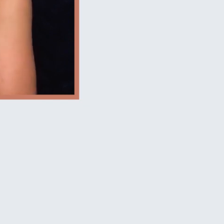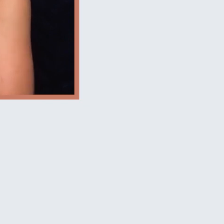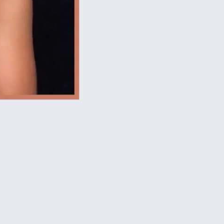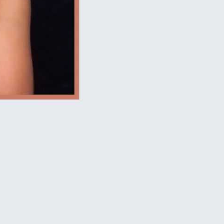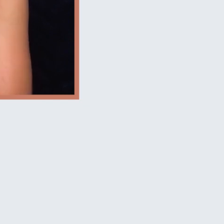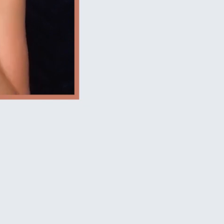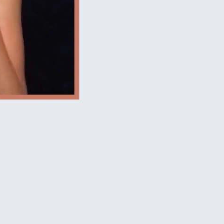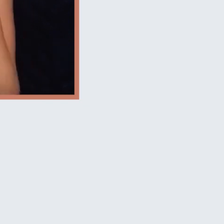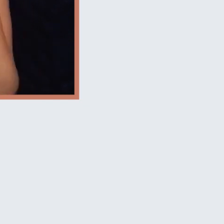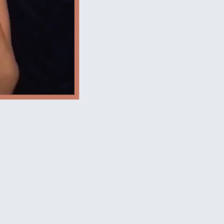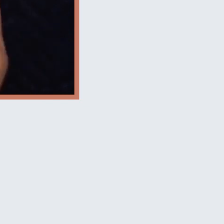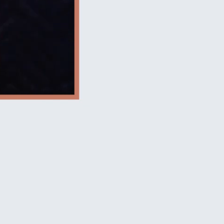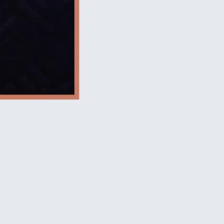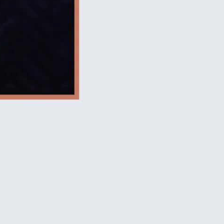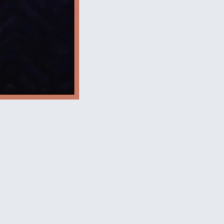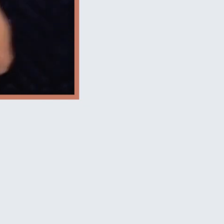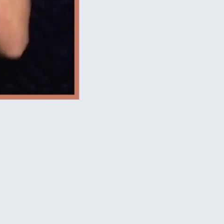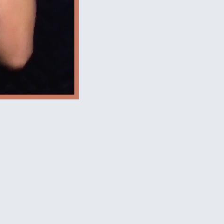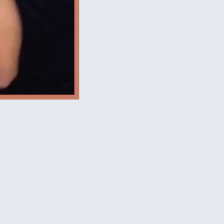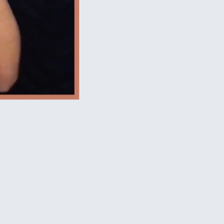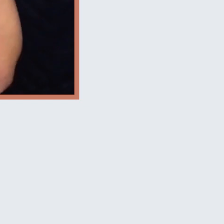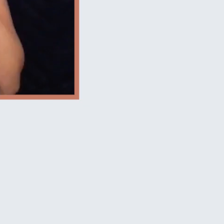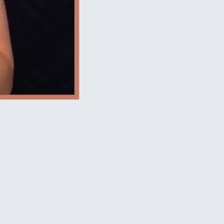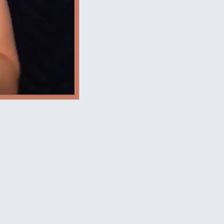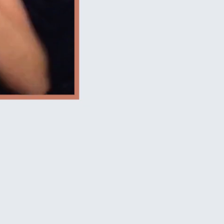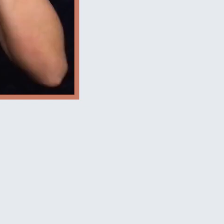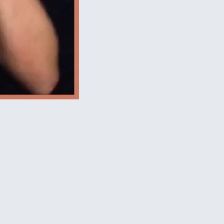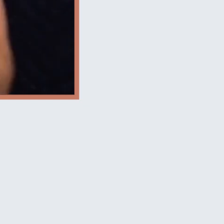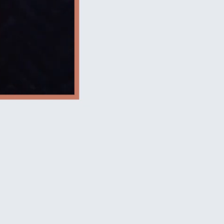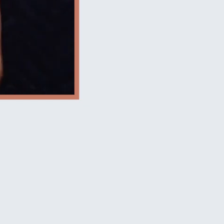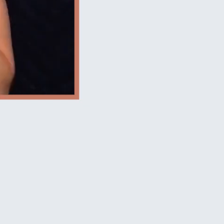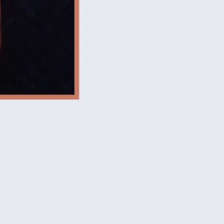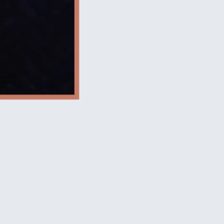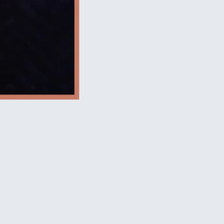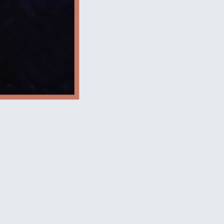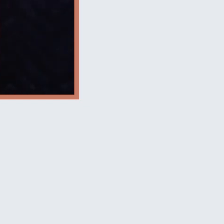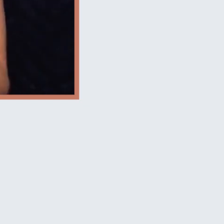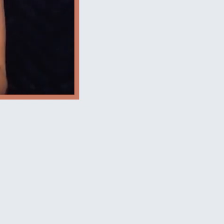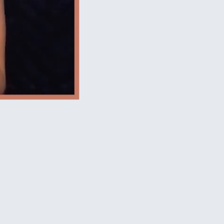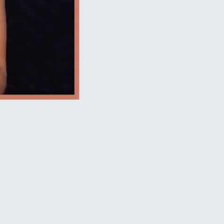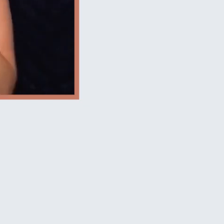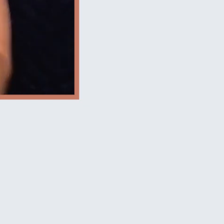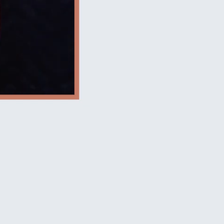how much actually goes into making a film or a TV show, and, again, you just see the credits